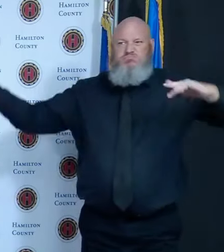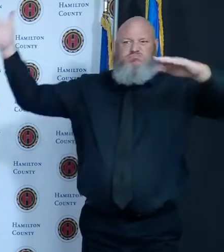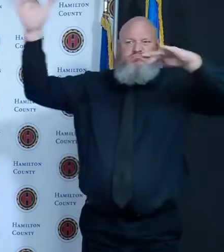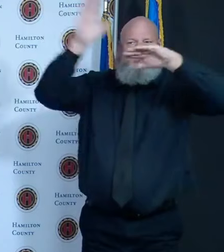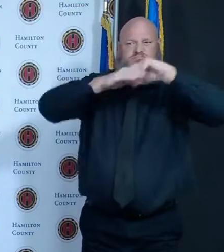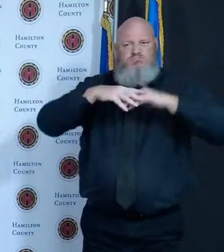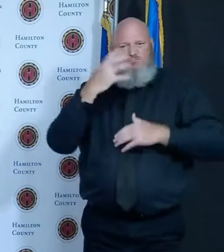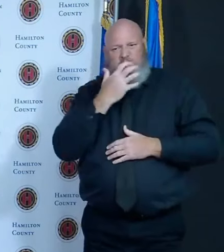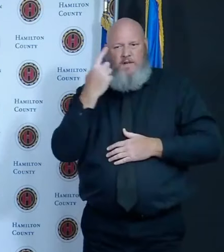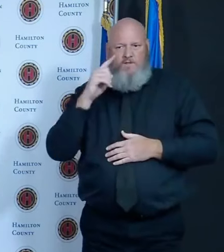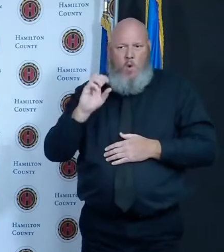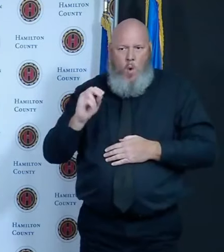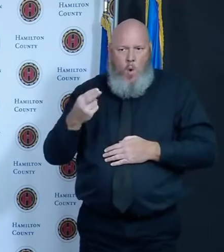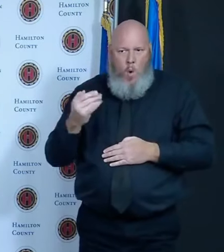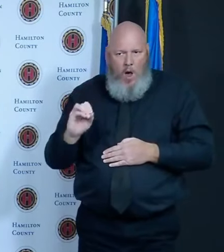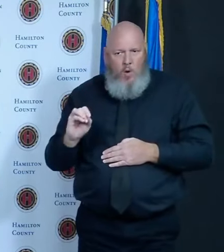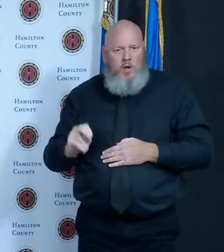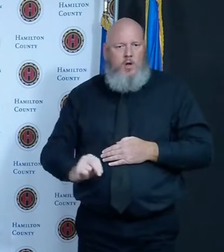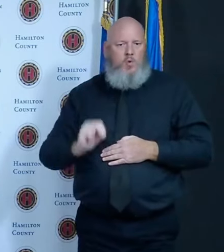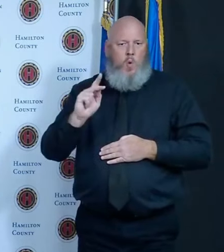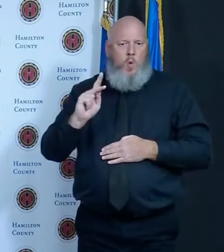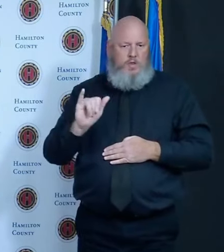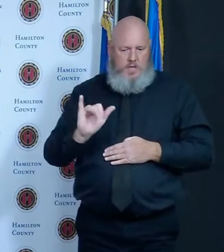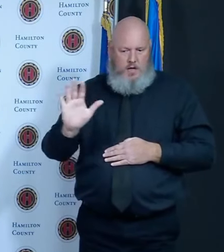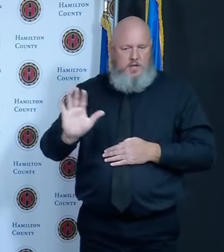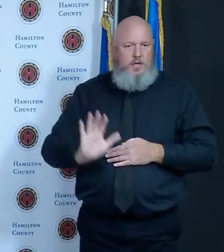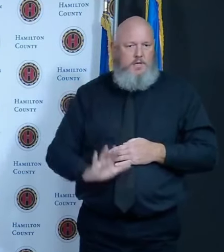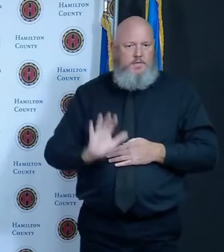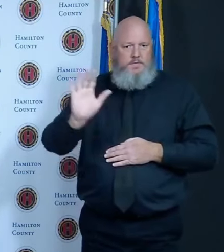looking at an increase in claims from the beginning of the year to the last